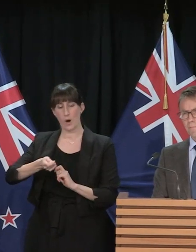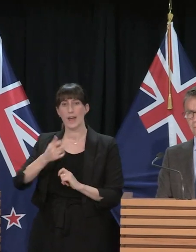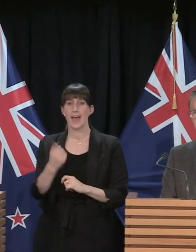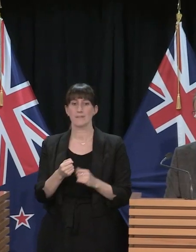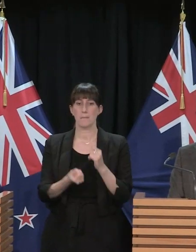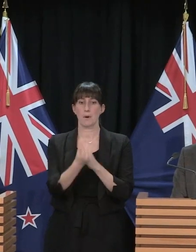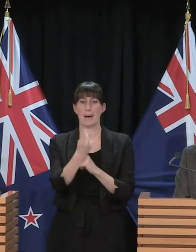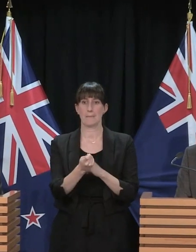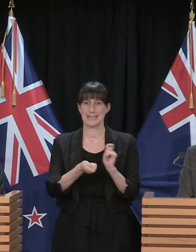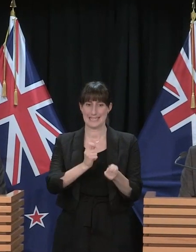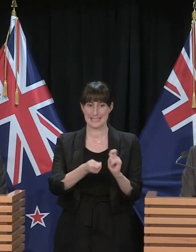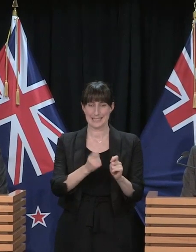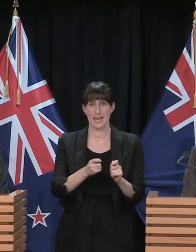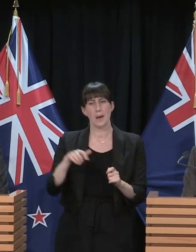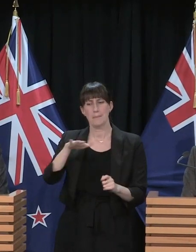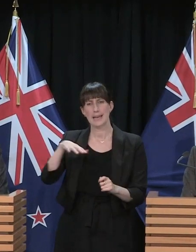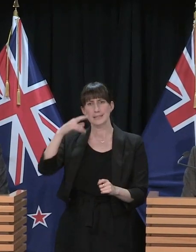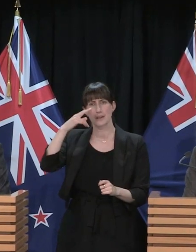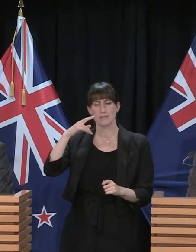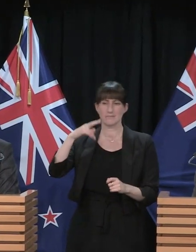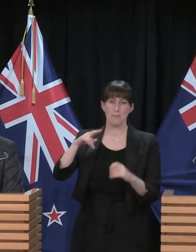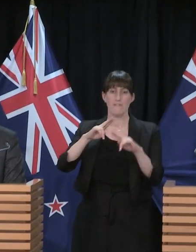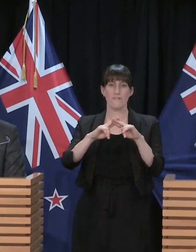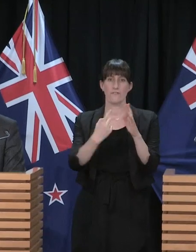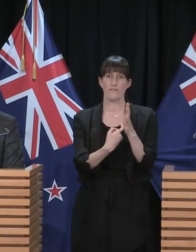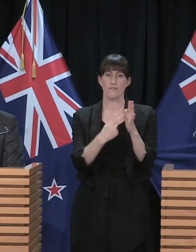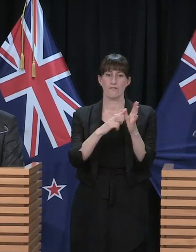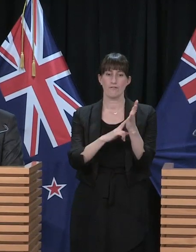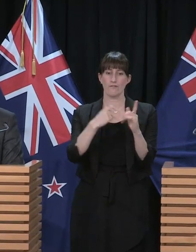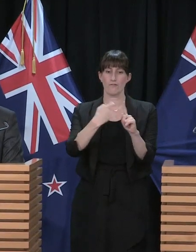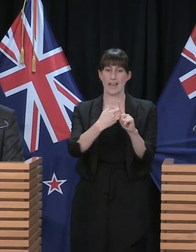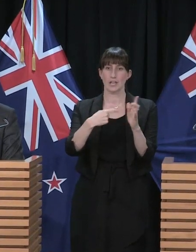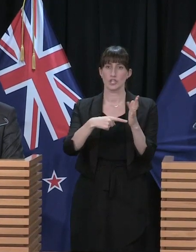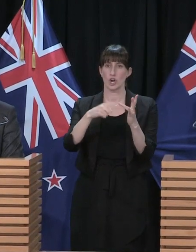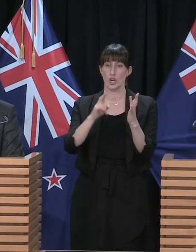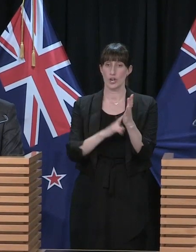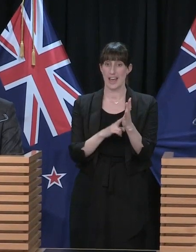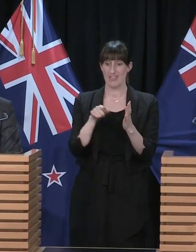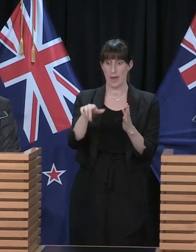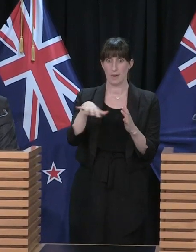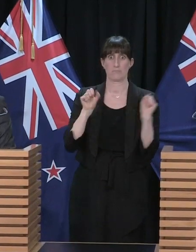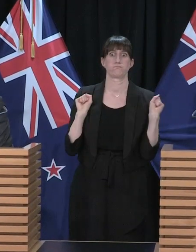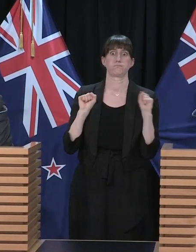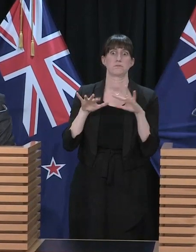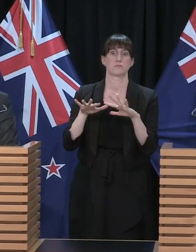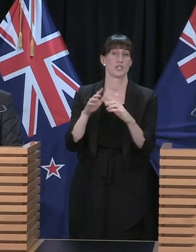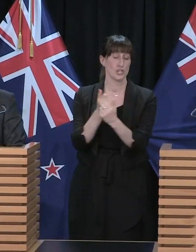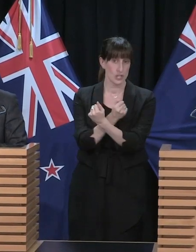You talked about Queenstown and those pop-ups. Frankston has been swamped with people this morning. Were